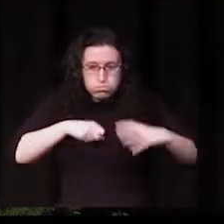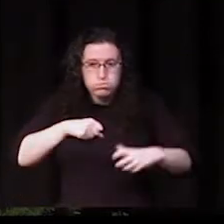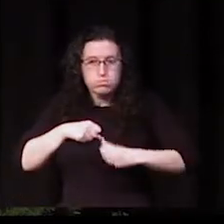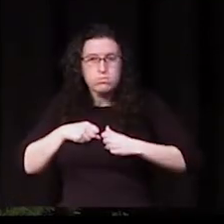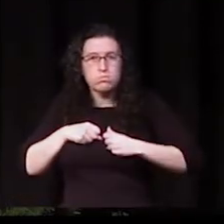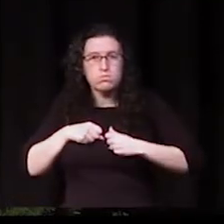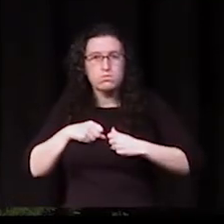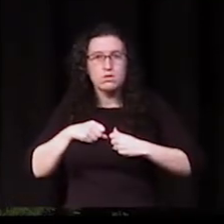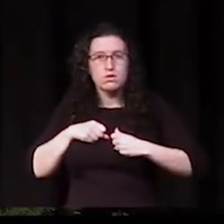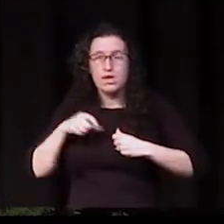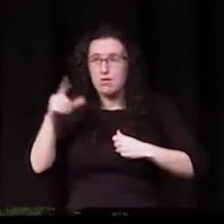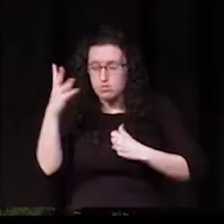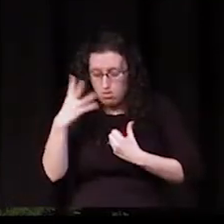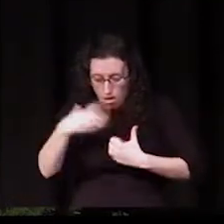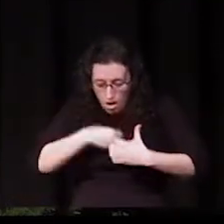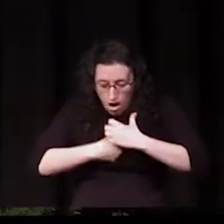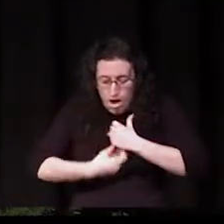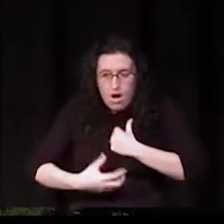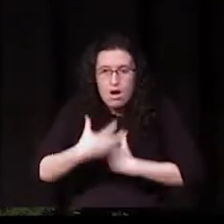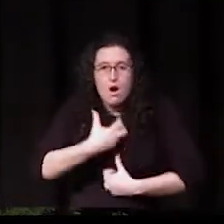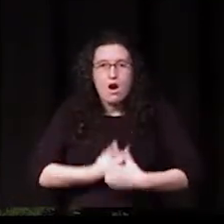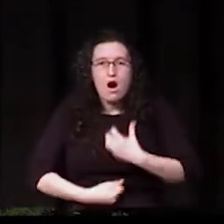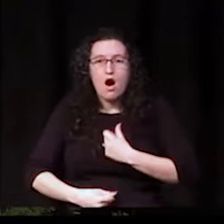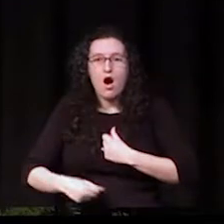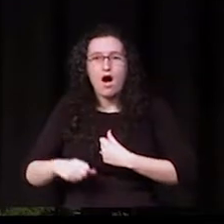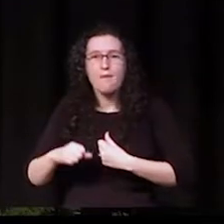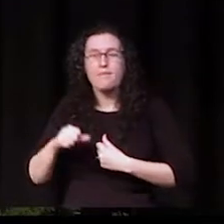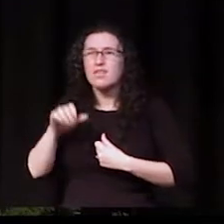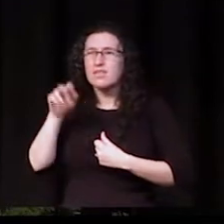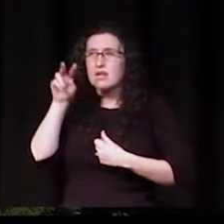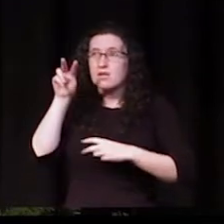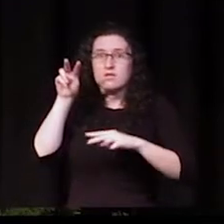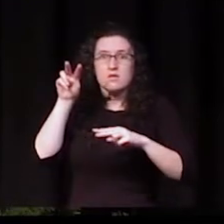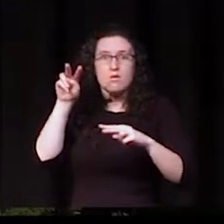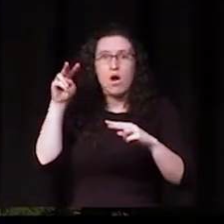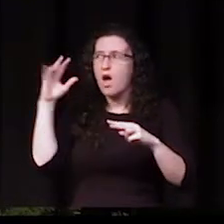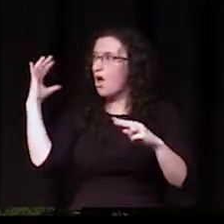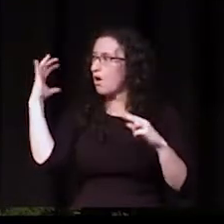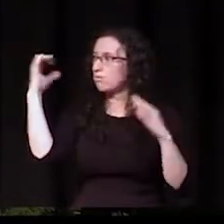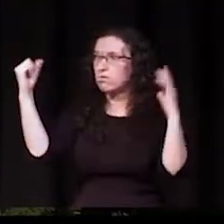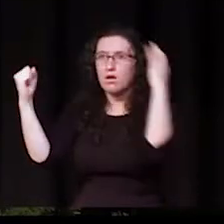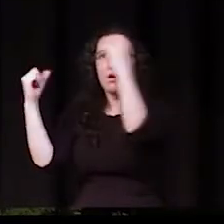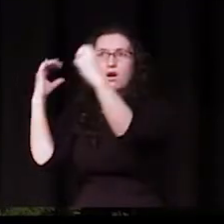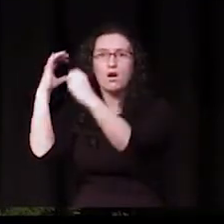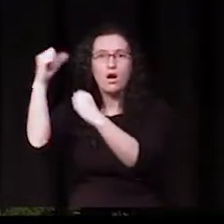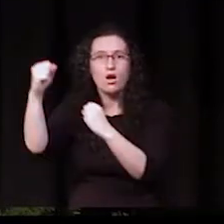and it was just disappearing into Him and He was sucking up. And as that darkness continued to be drawn into Jesus,